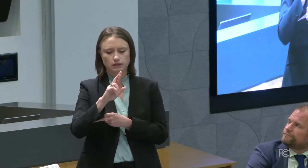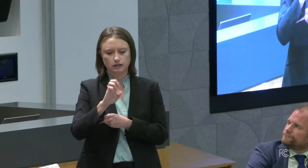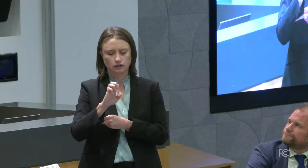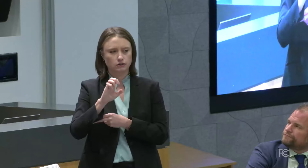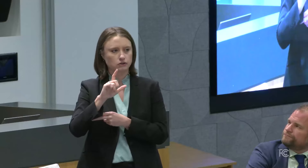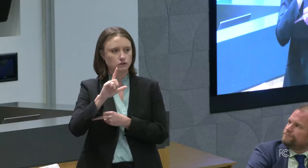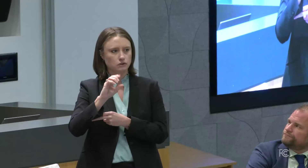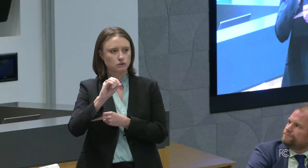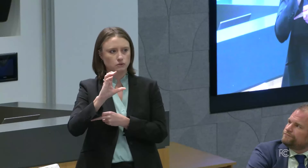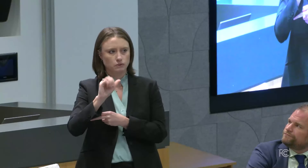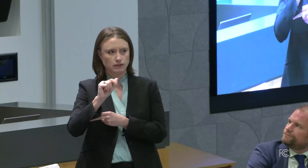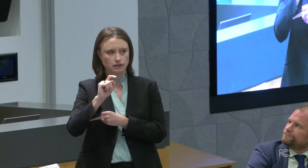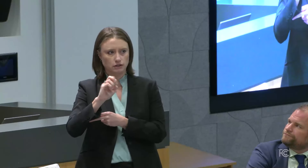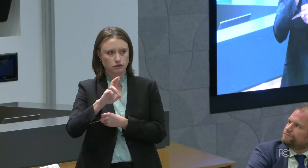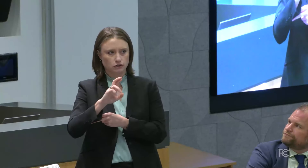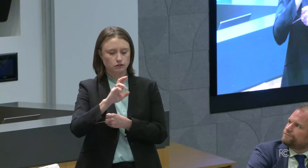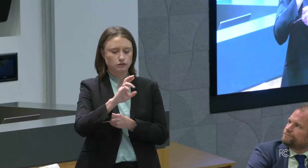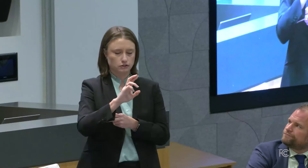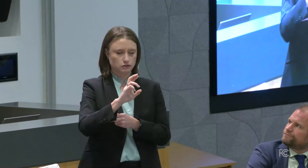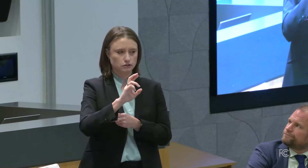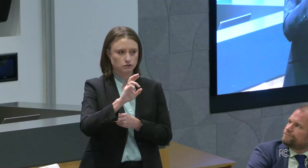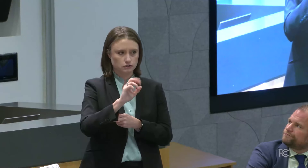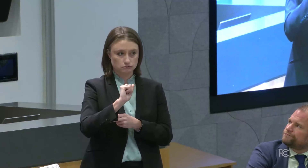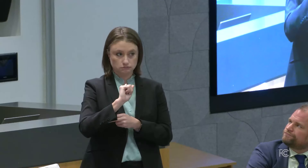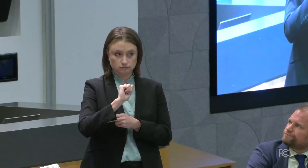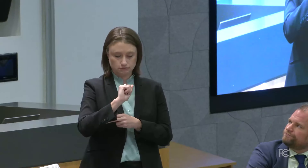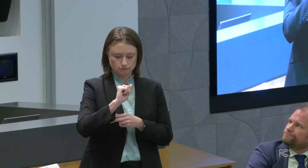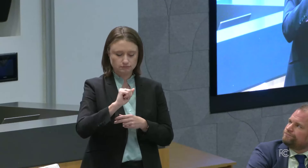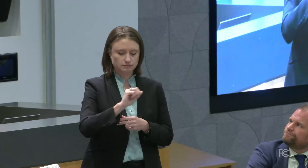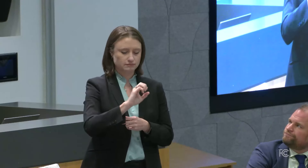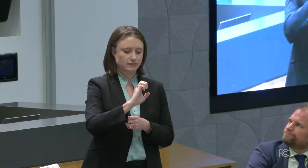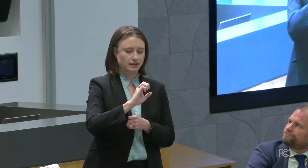QUICKLY BECAUSE THE -- TO DO SO VERY QUICKLY BECAUSE THE ACL ALREADY HAD ANOTHER